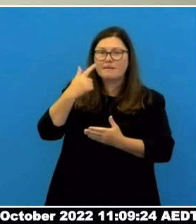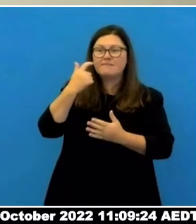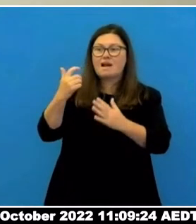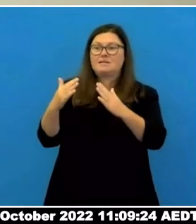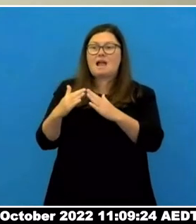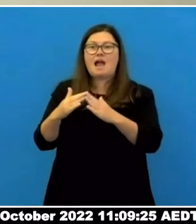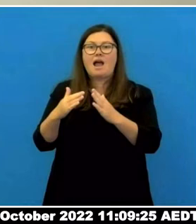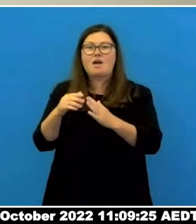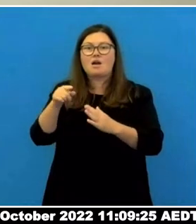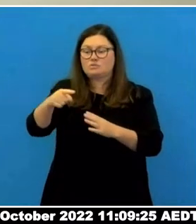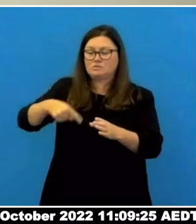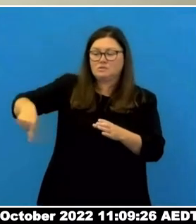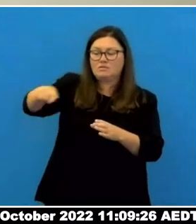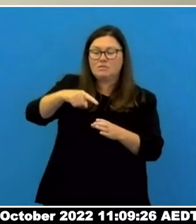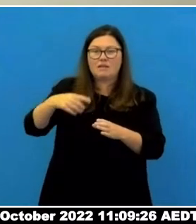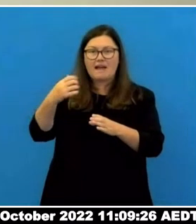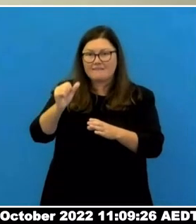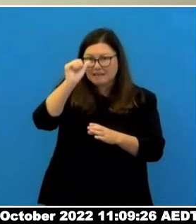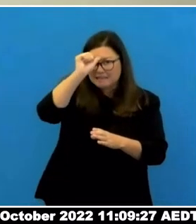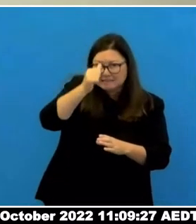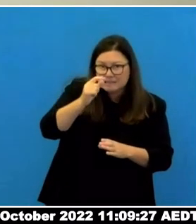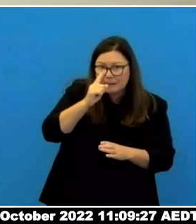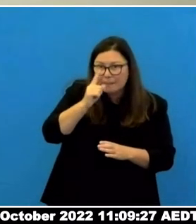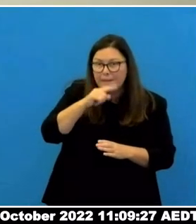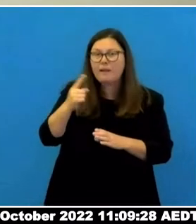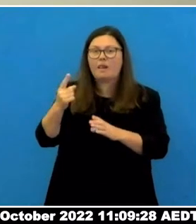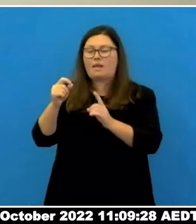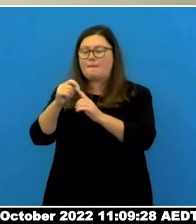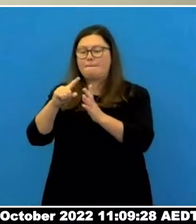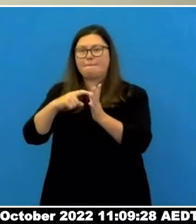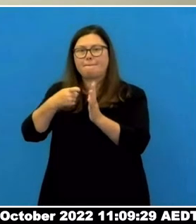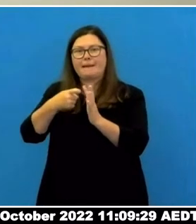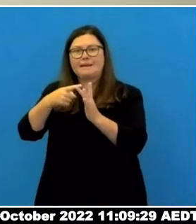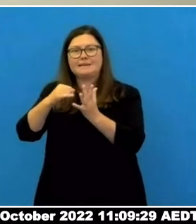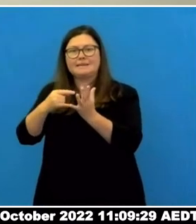in far western Melbourne, and I've been living with them for about eight months."